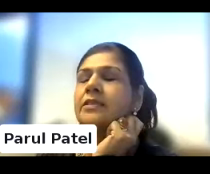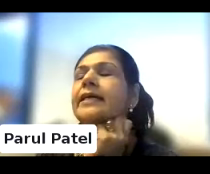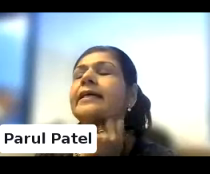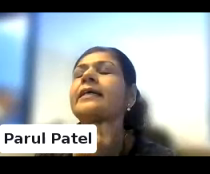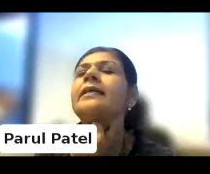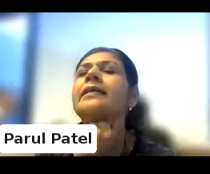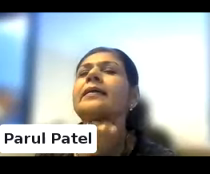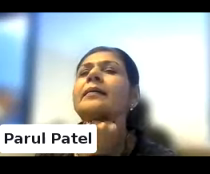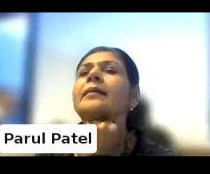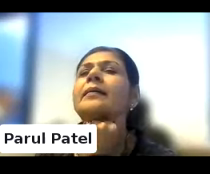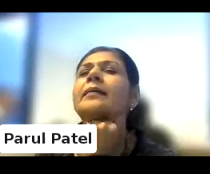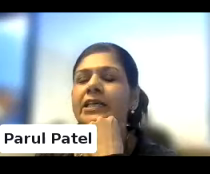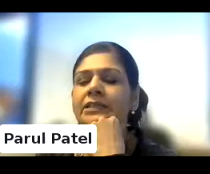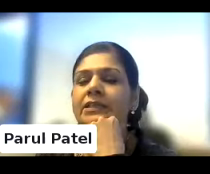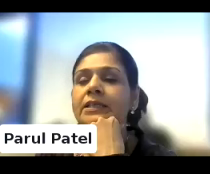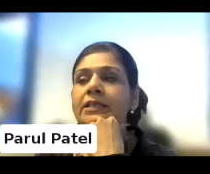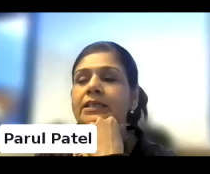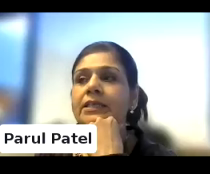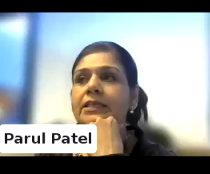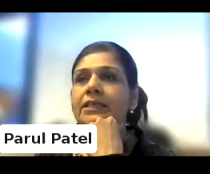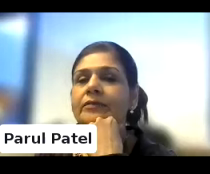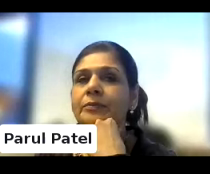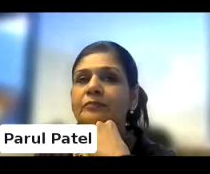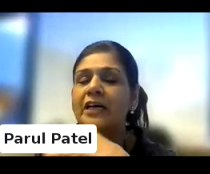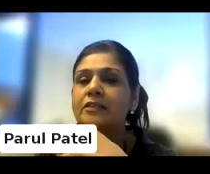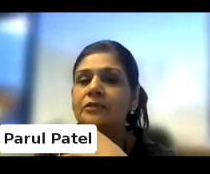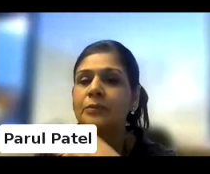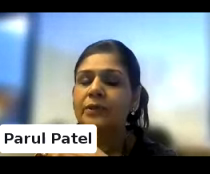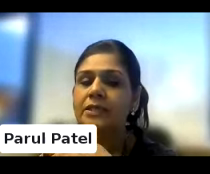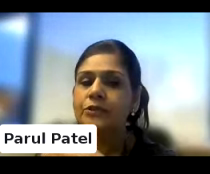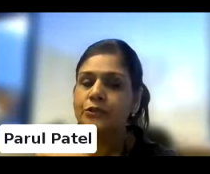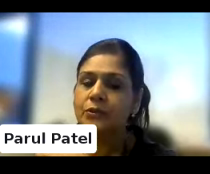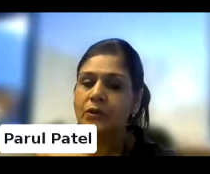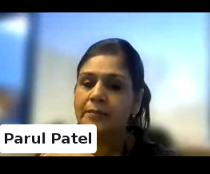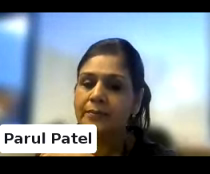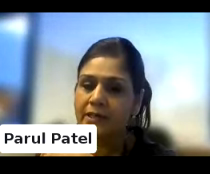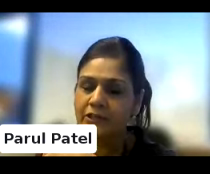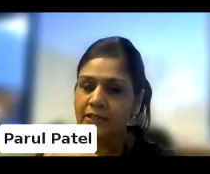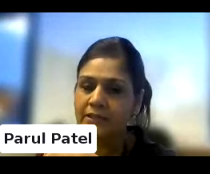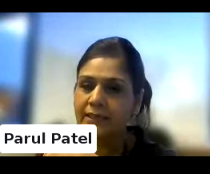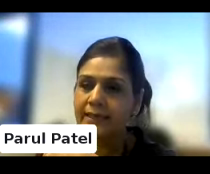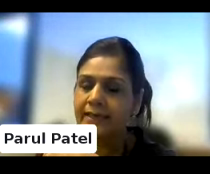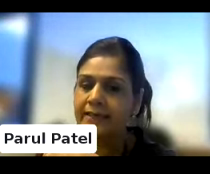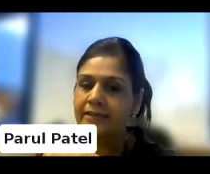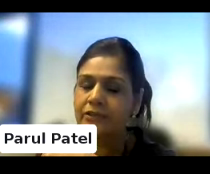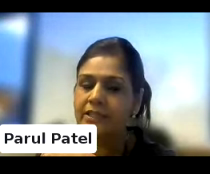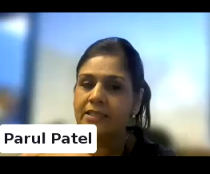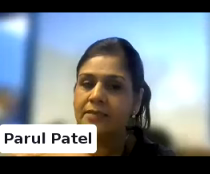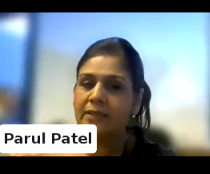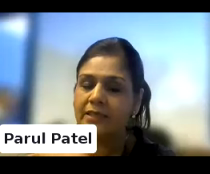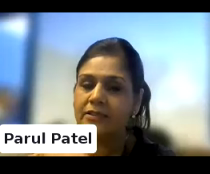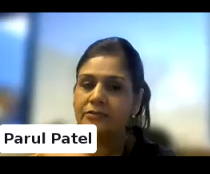Just to clarify again, whenever the final report is due on a project and